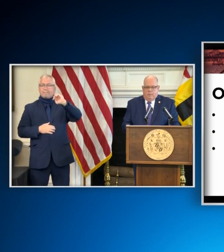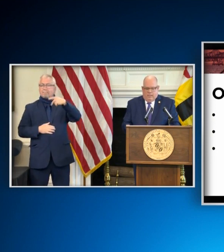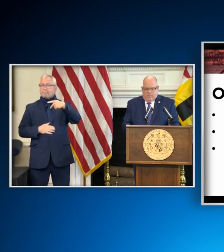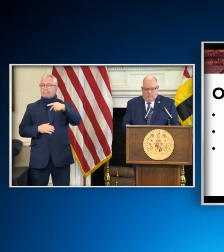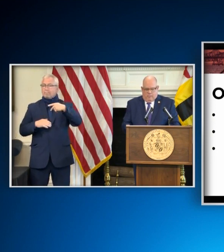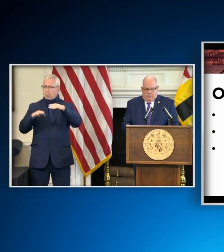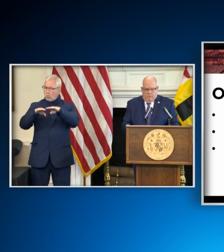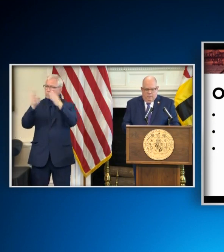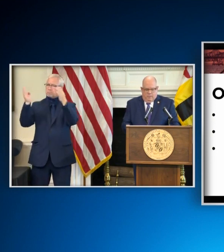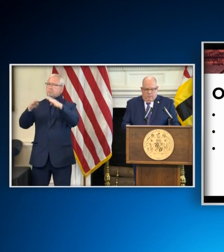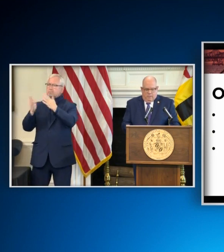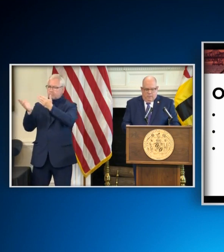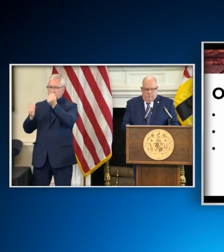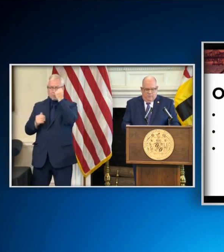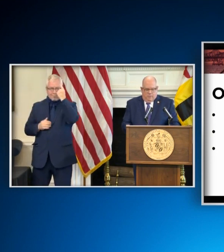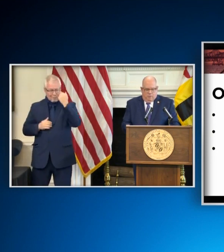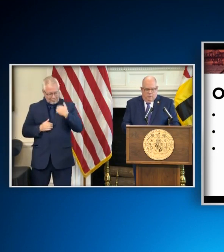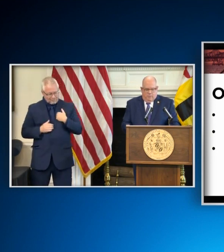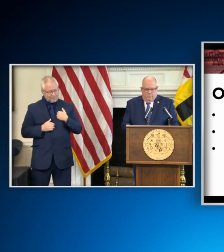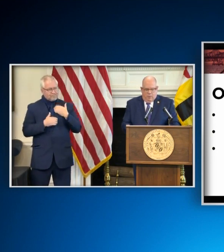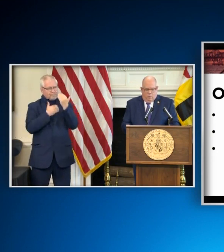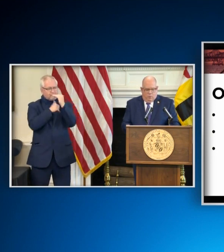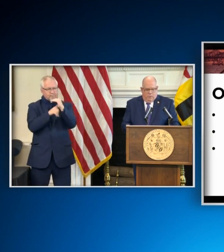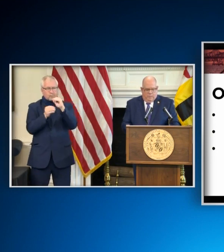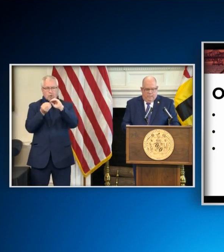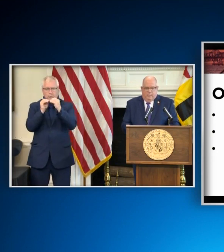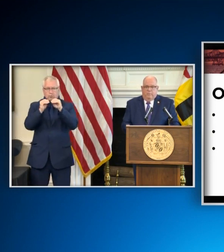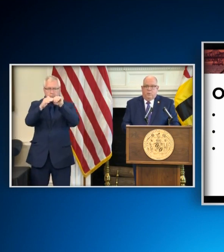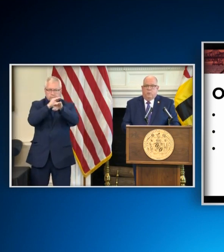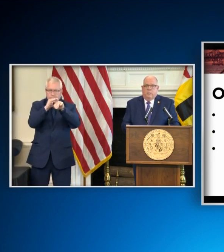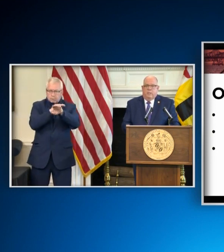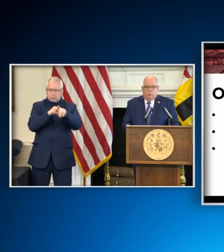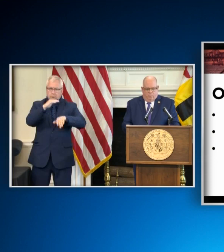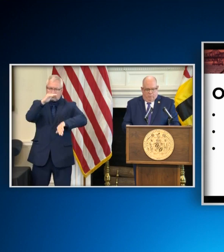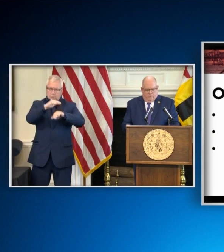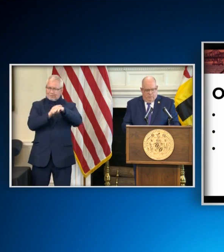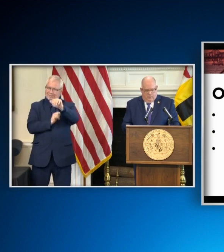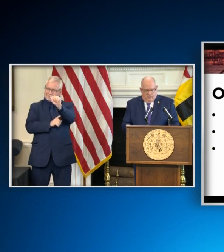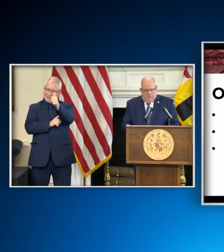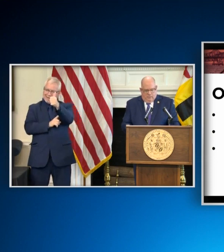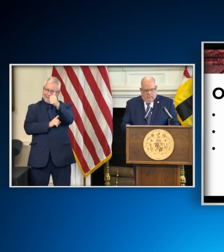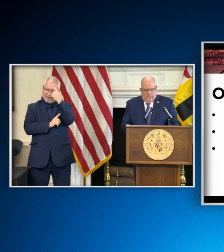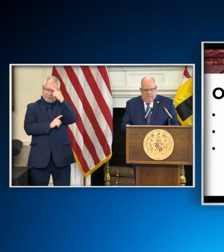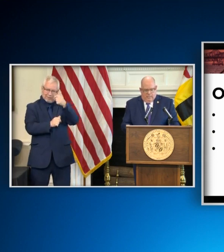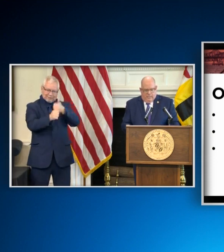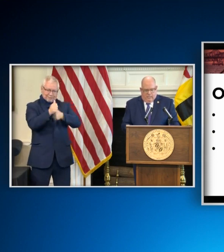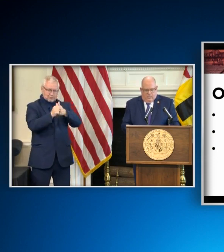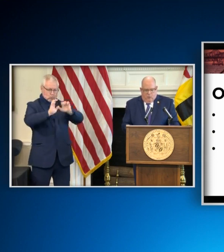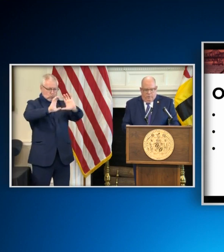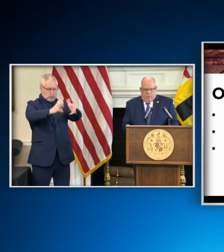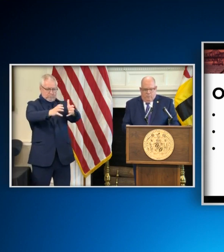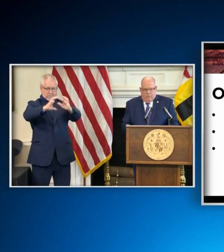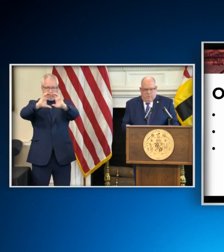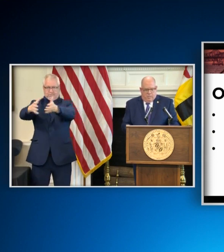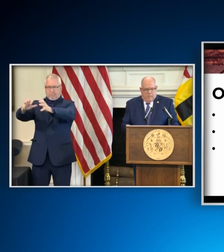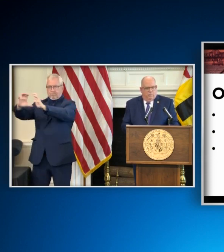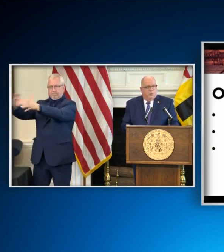YOUTH DAY CAPS MAY RESUME FOR OUTDOOR ACTIVITY WITH CAPACITY LIMITATIONS -- CAMPS.